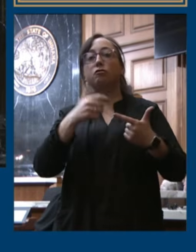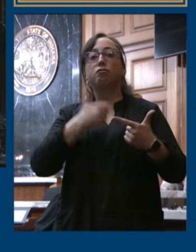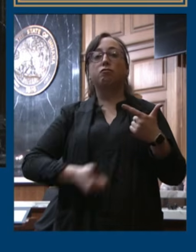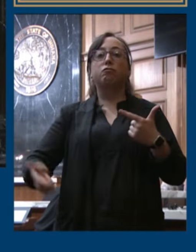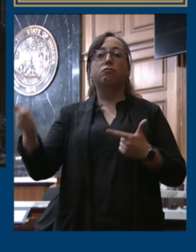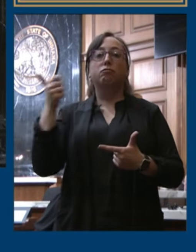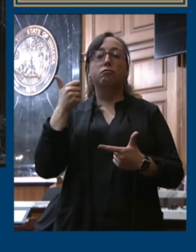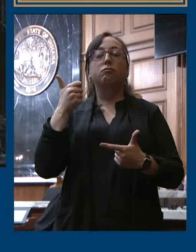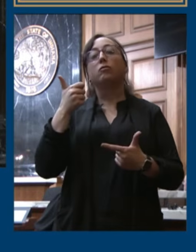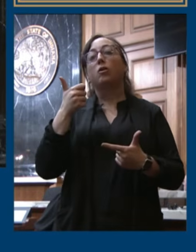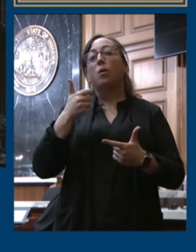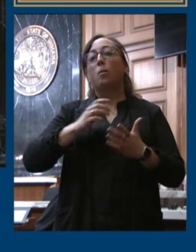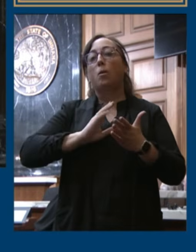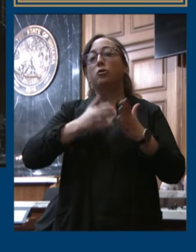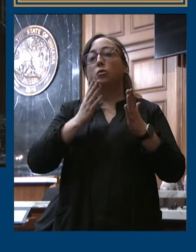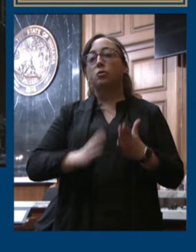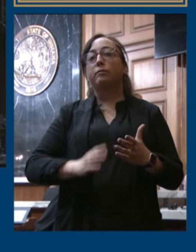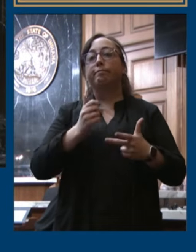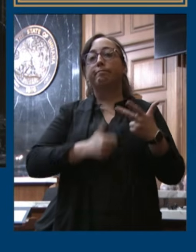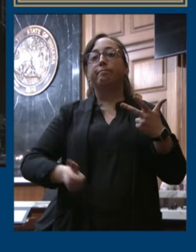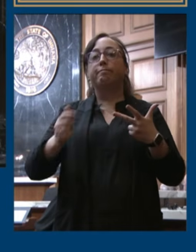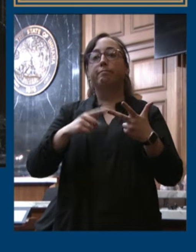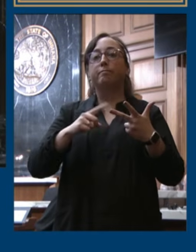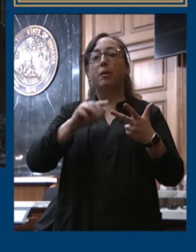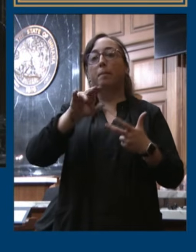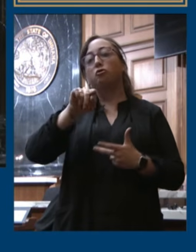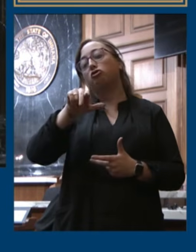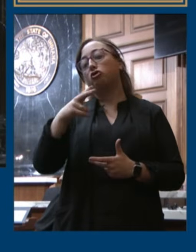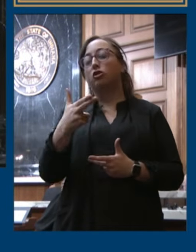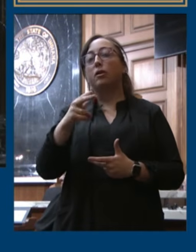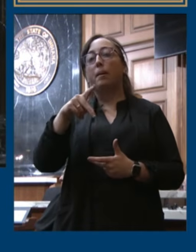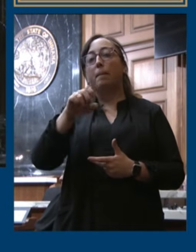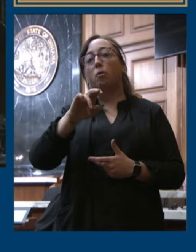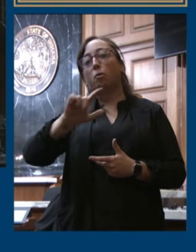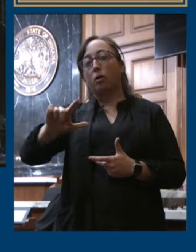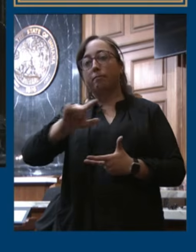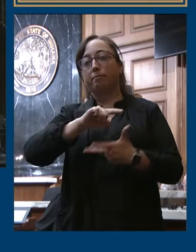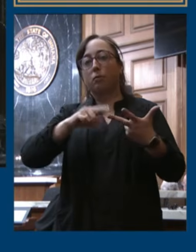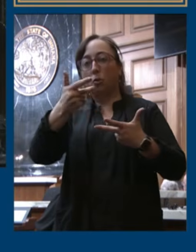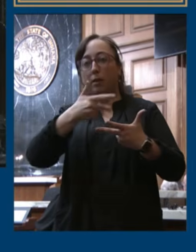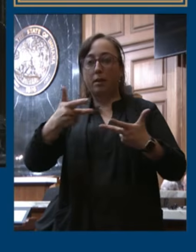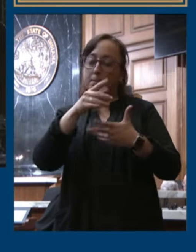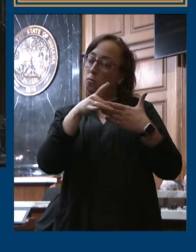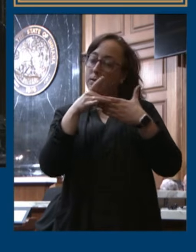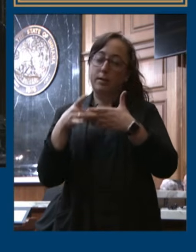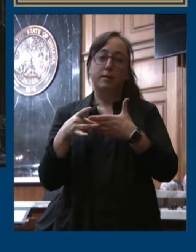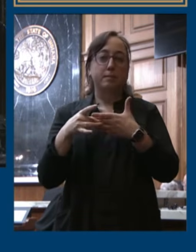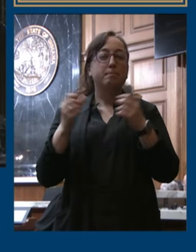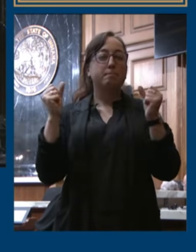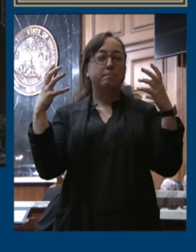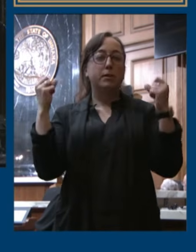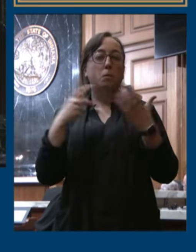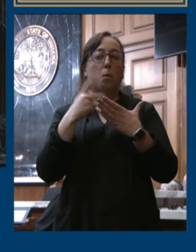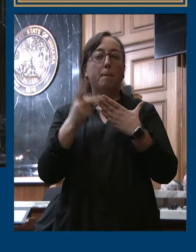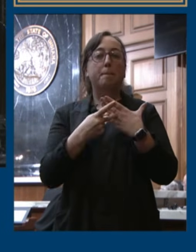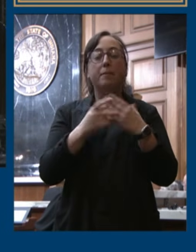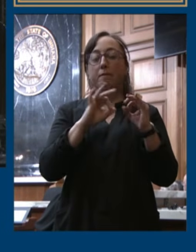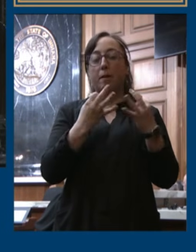HANNA AND INVESTIGATOR MITCH CARROLL ARE LEADING A REMARKABLE ABSENTEEISM PROGRAM. IT CONNECTS FAMILIES WITH COUNSELING, MENTAL HEALTH